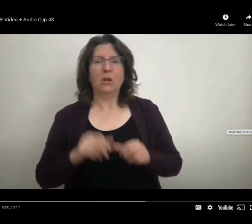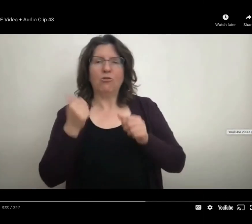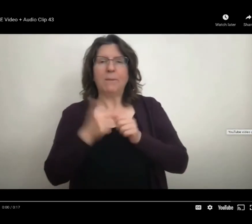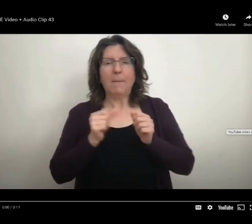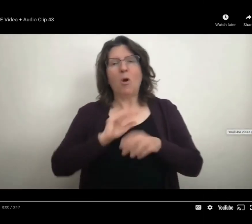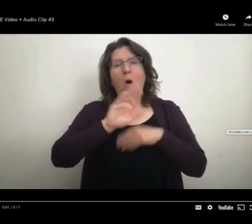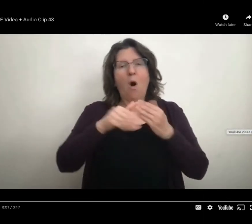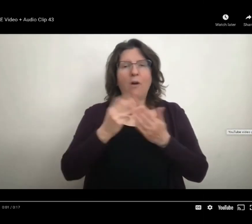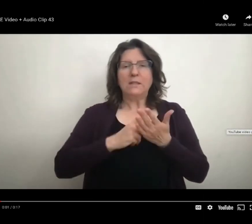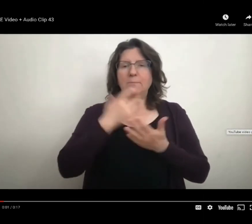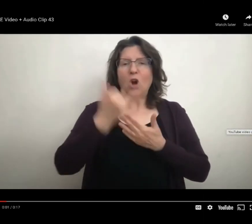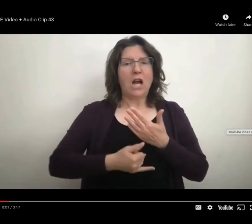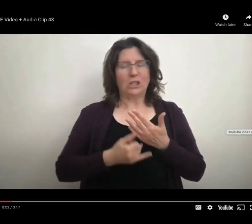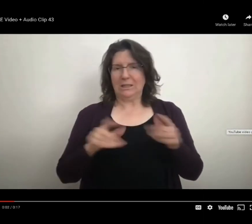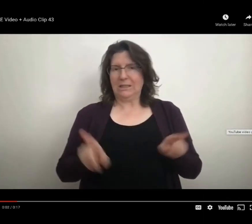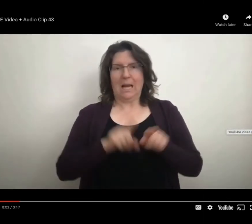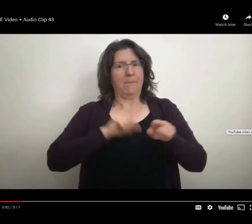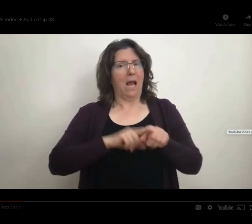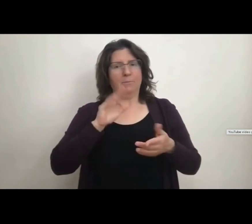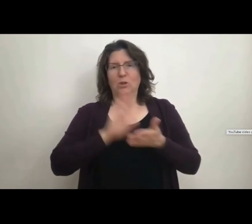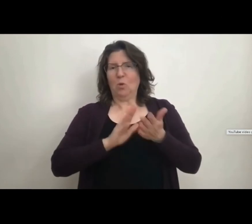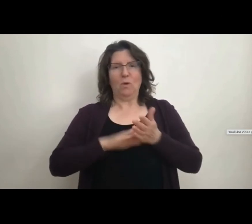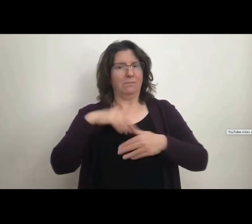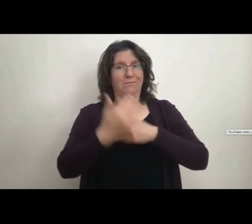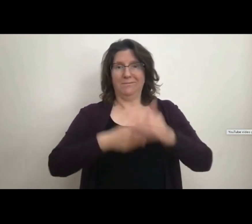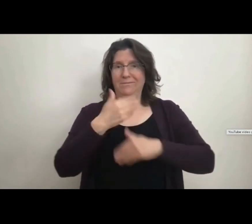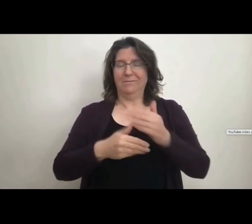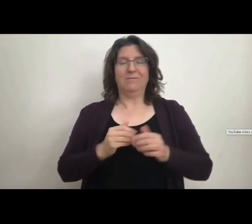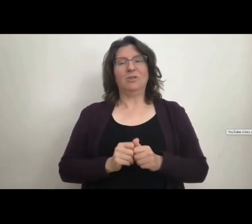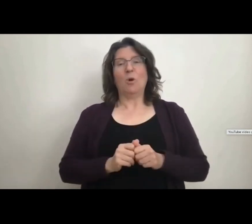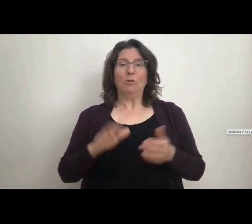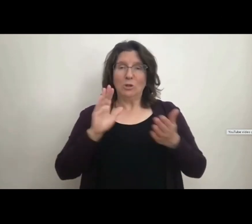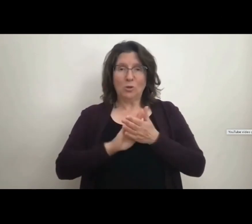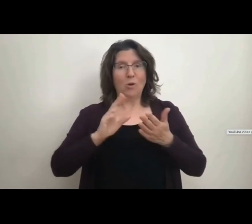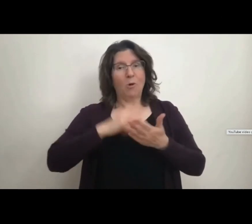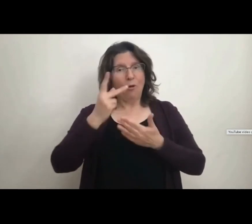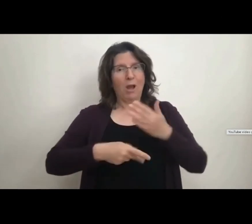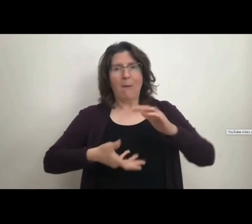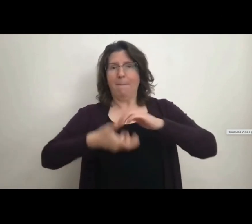Remember, during this entire time we were still doing all the other school studies and tasks!